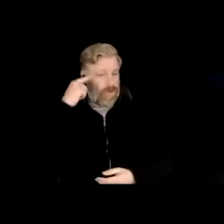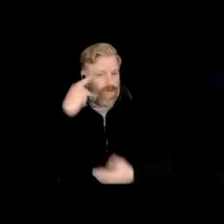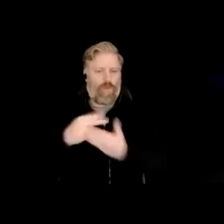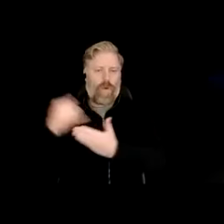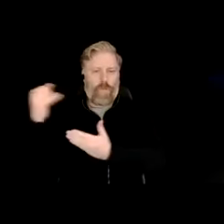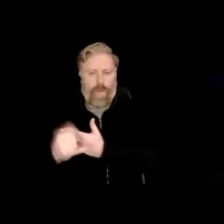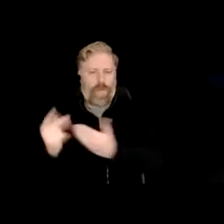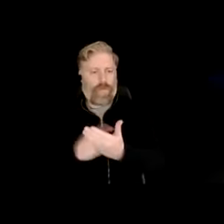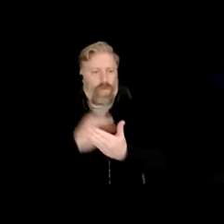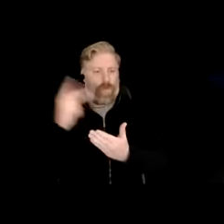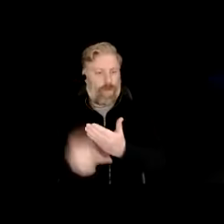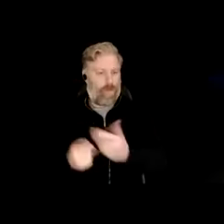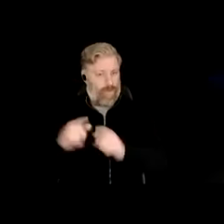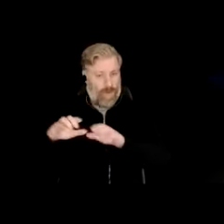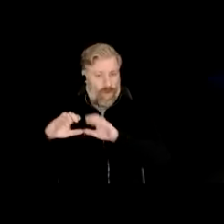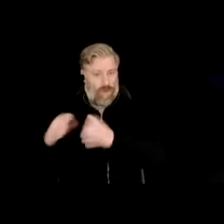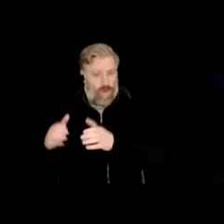and organizations creating access to the arts.